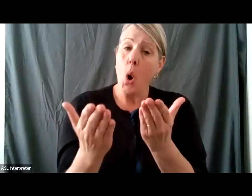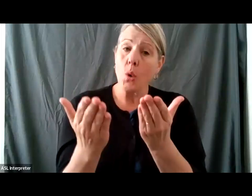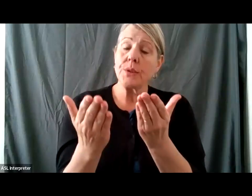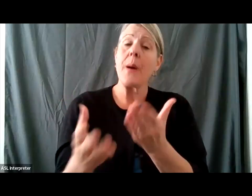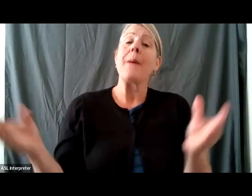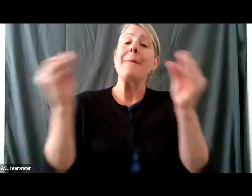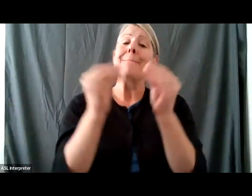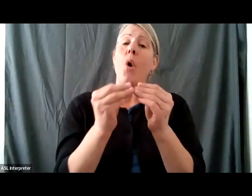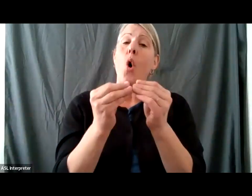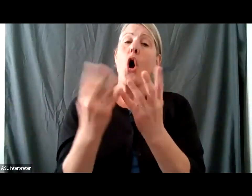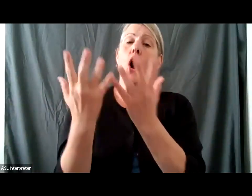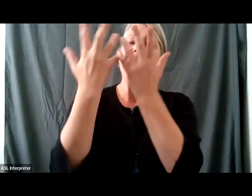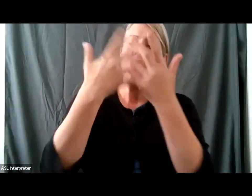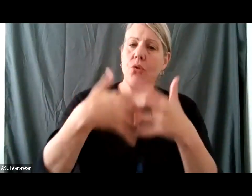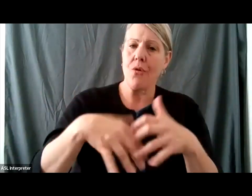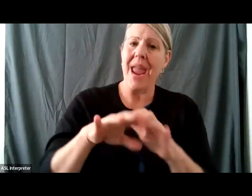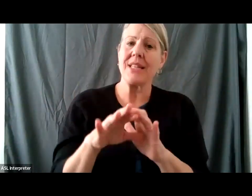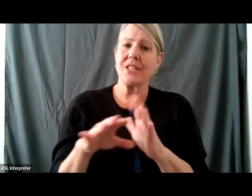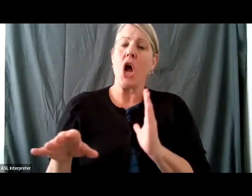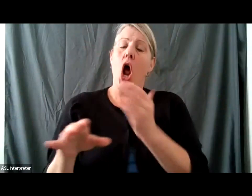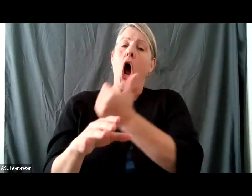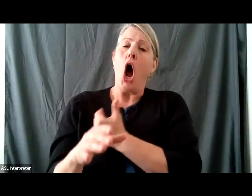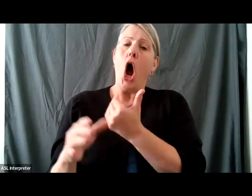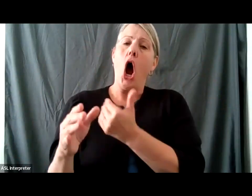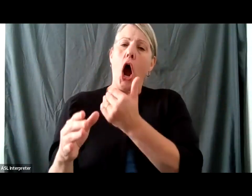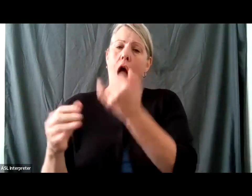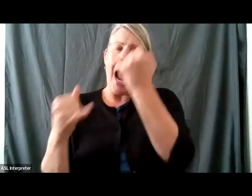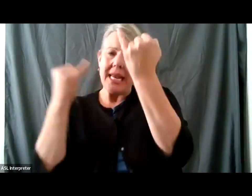Court's Olmstead decision and other significant court decisions.